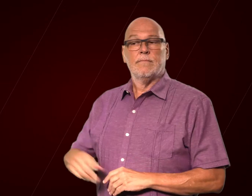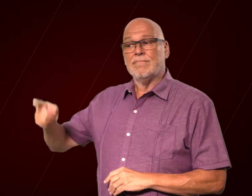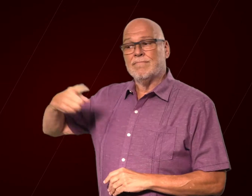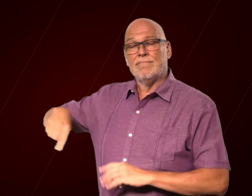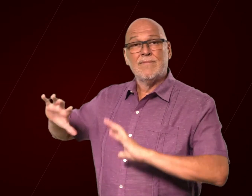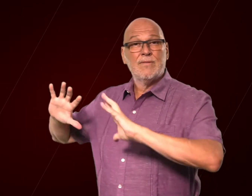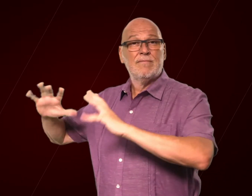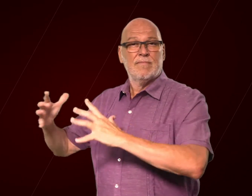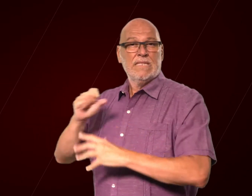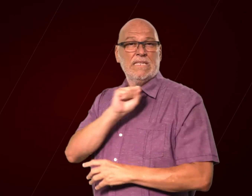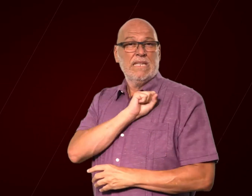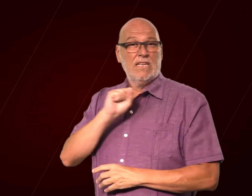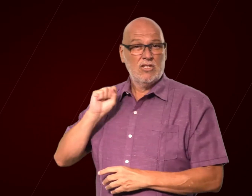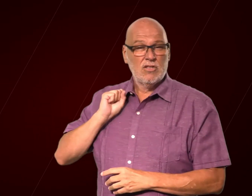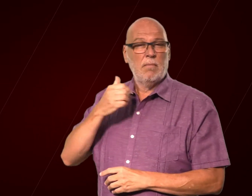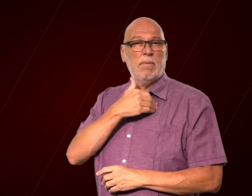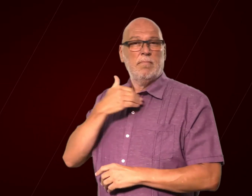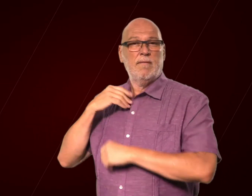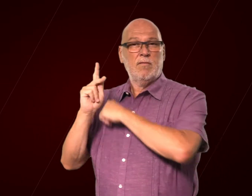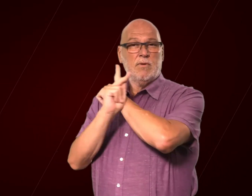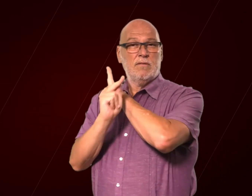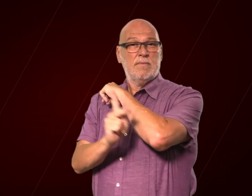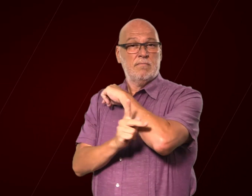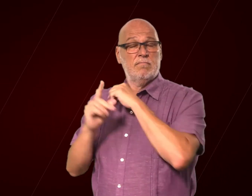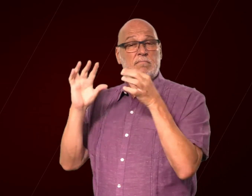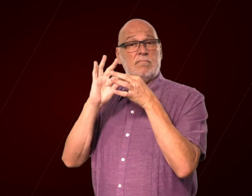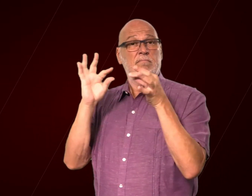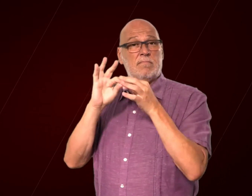[Anselmo]: A group of senators and members of Parliament